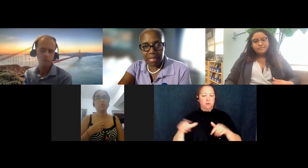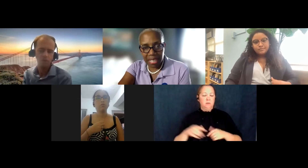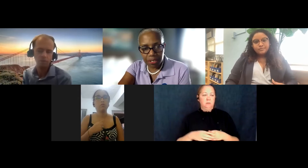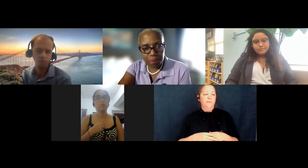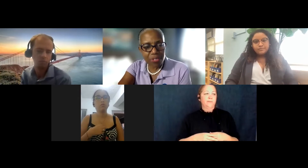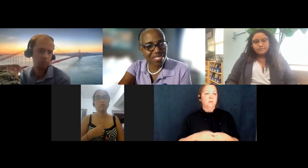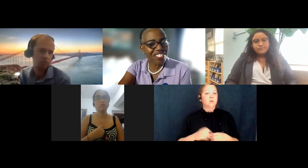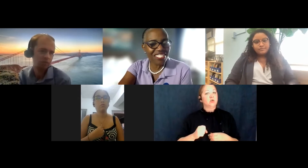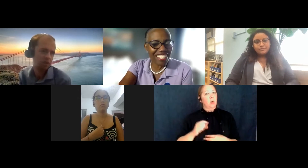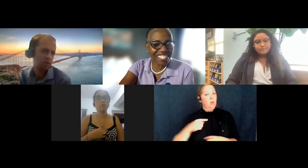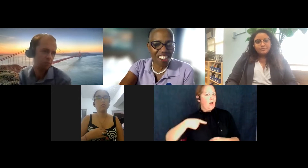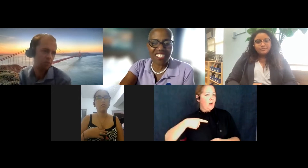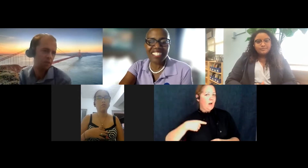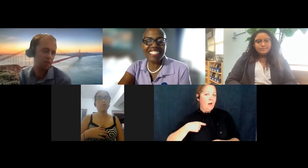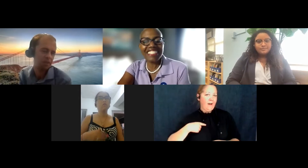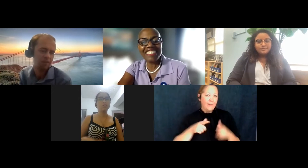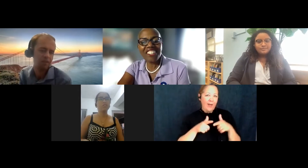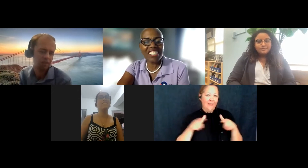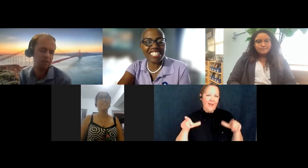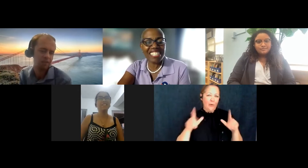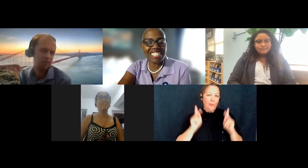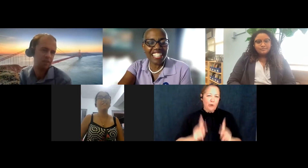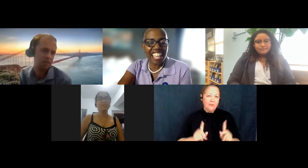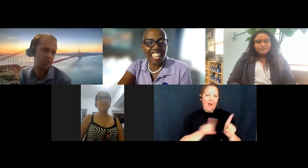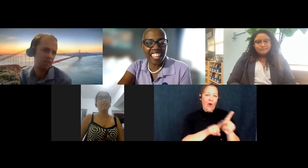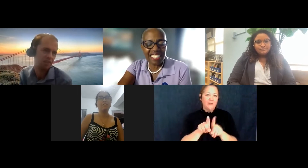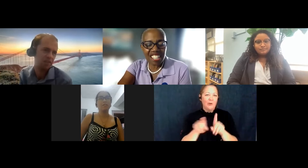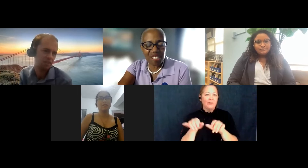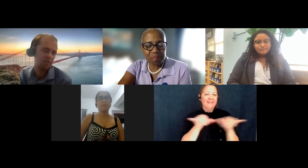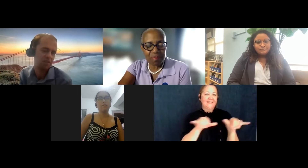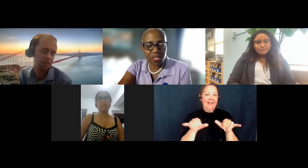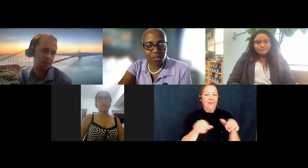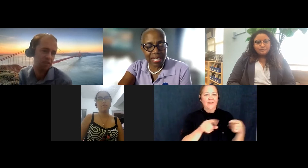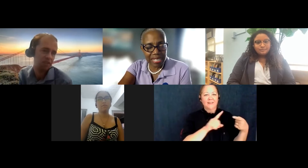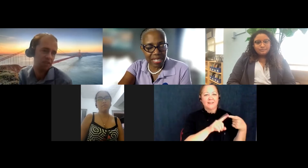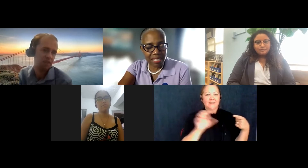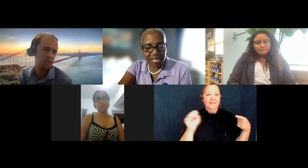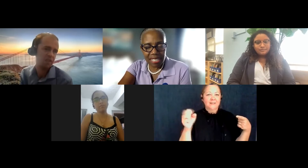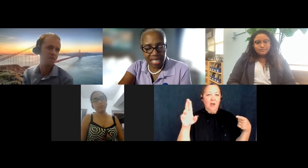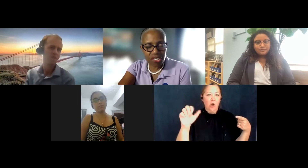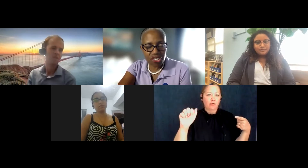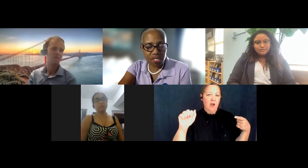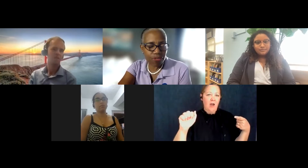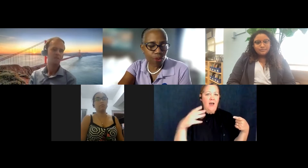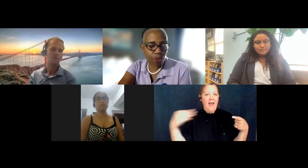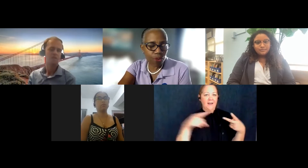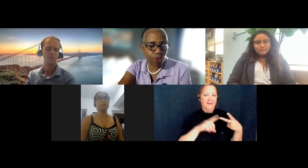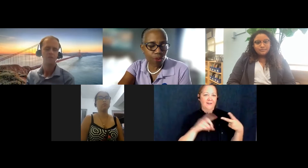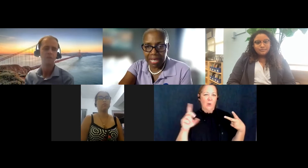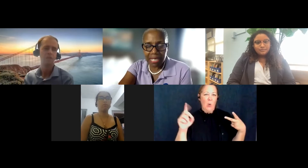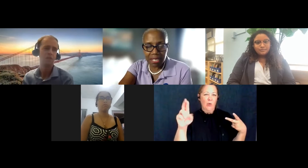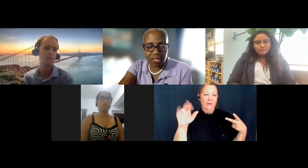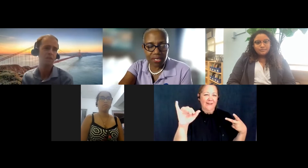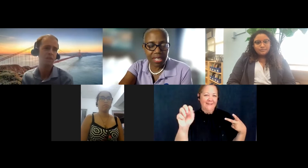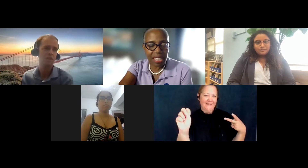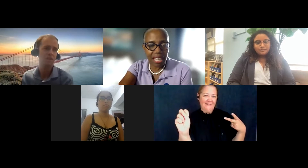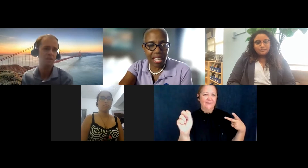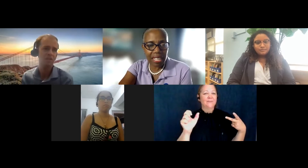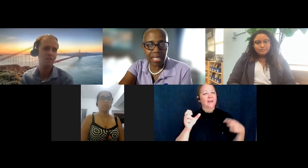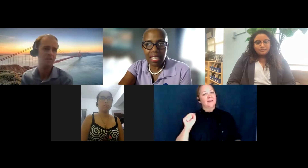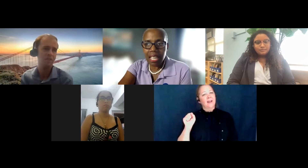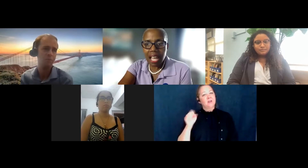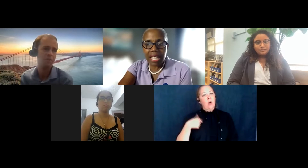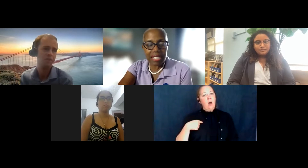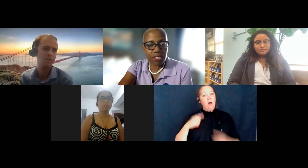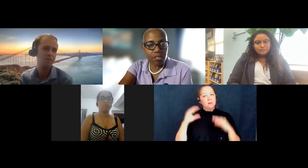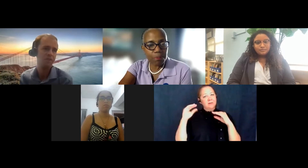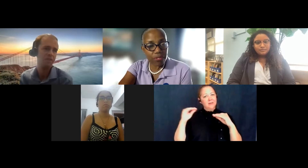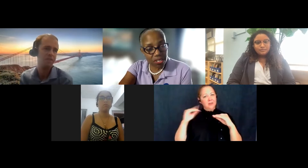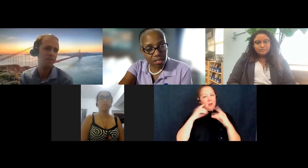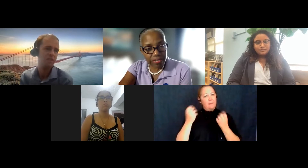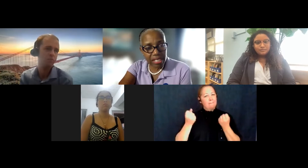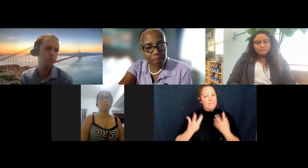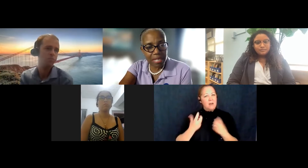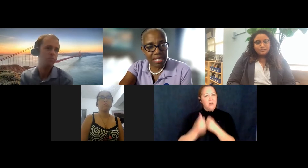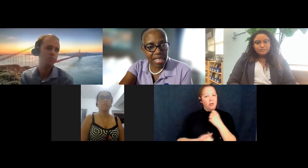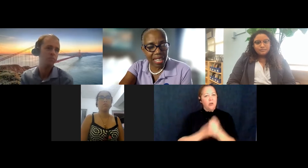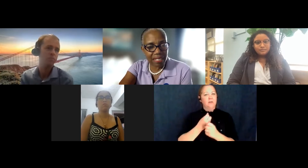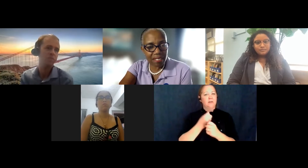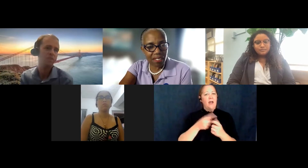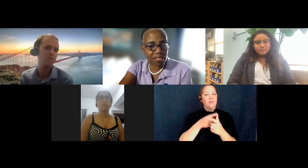language person and so I did teach for many years. I got into professional development and also